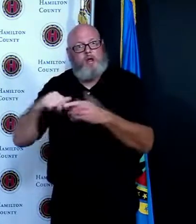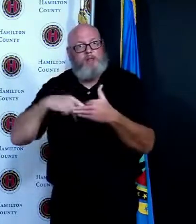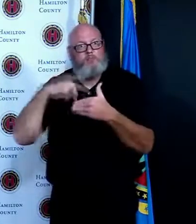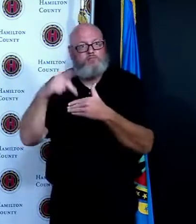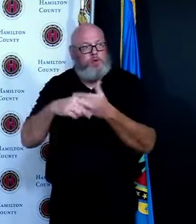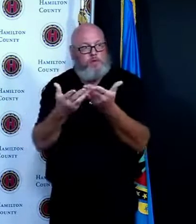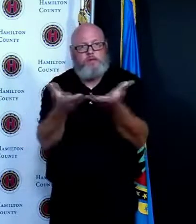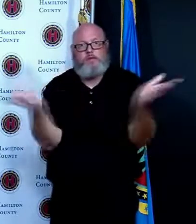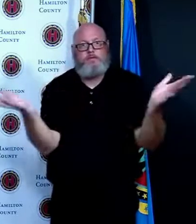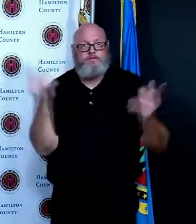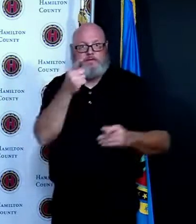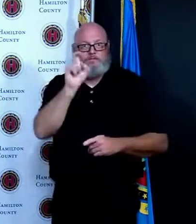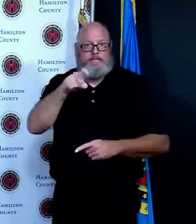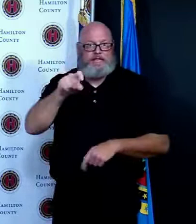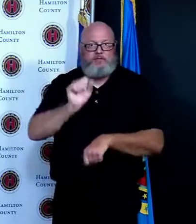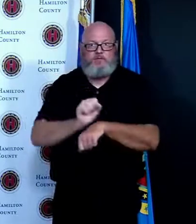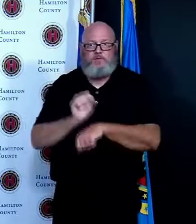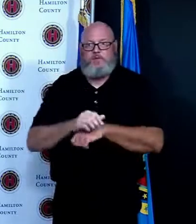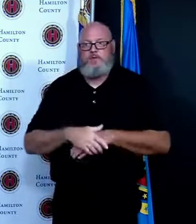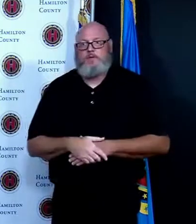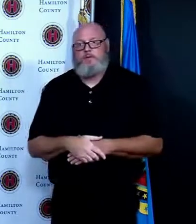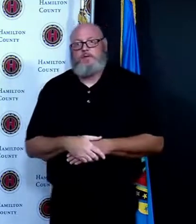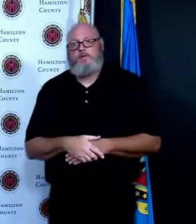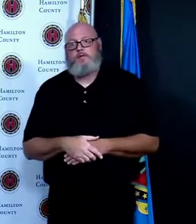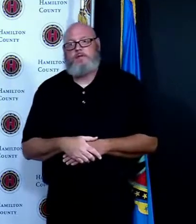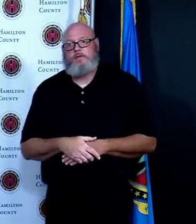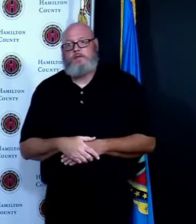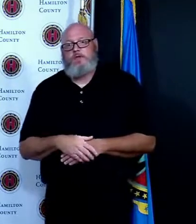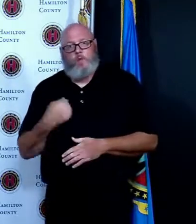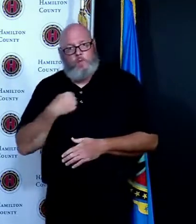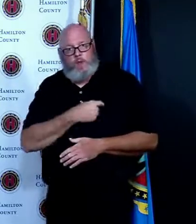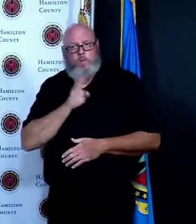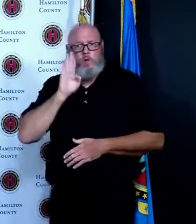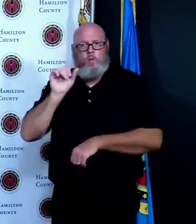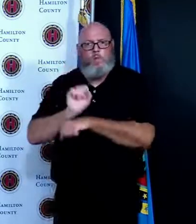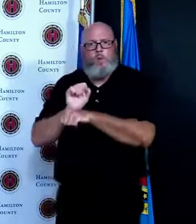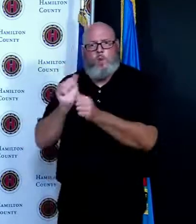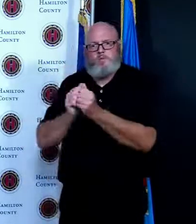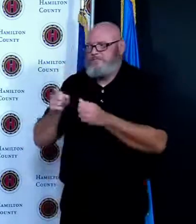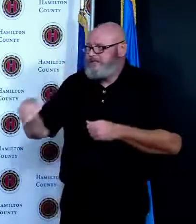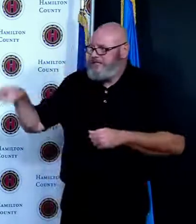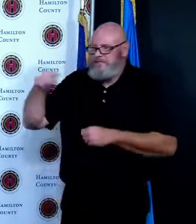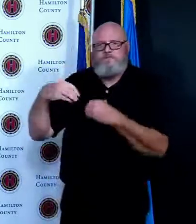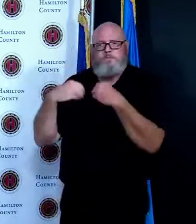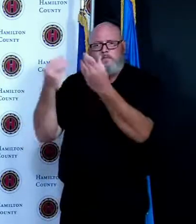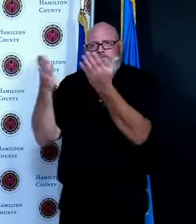work with those providers to provide for students that are currently enrolled or may want to enroll